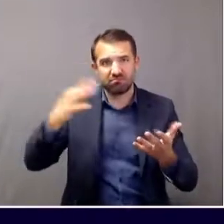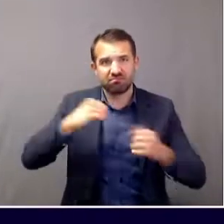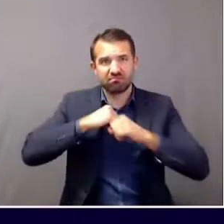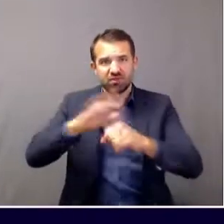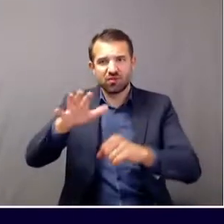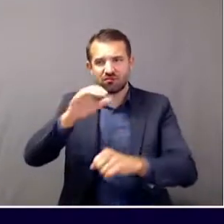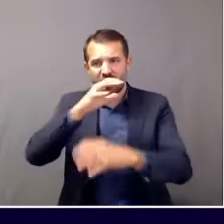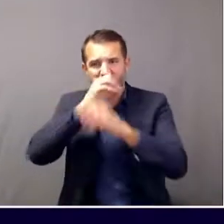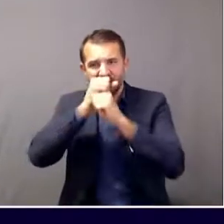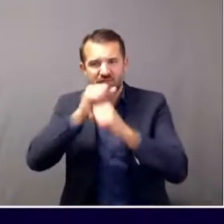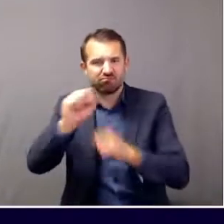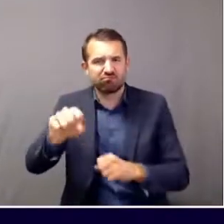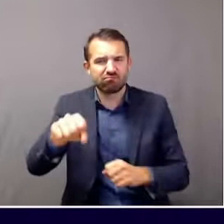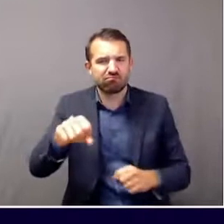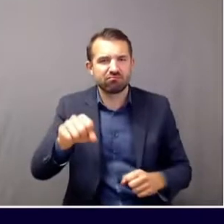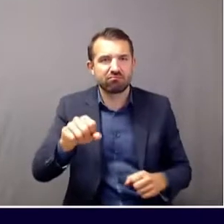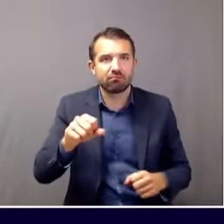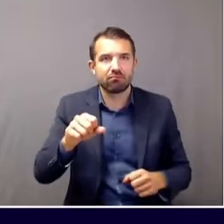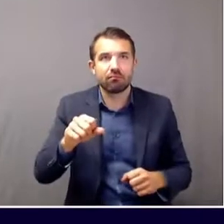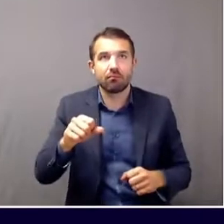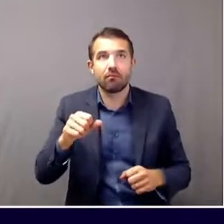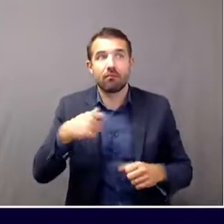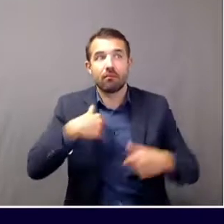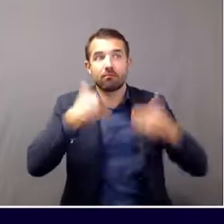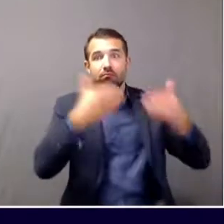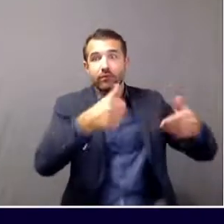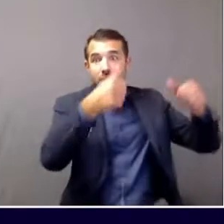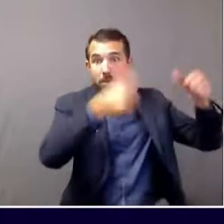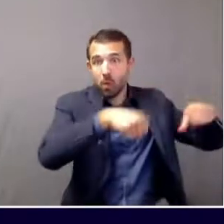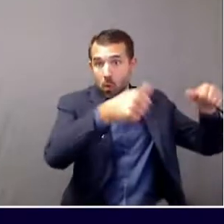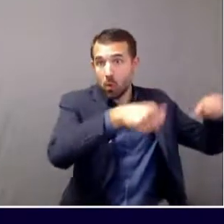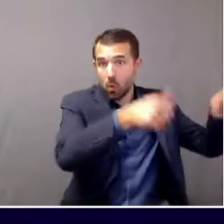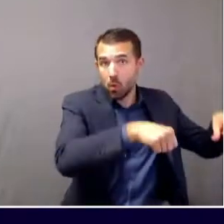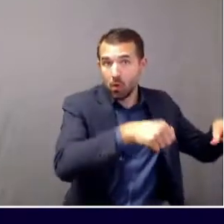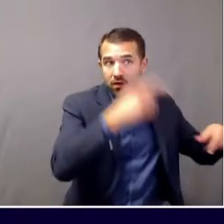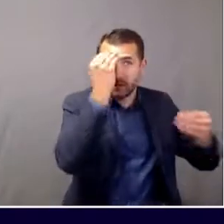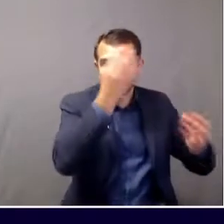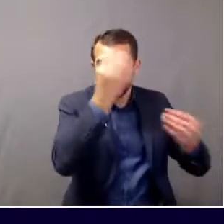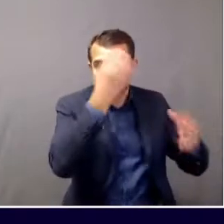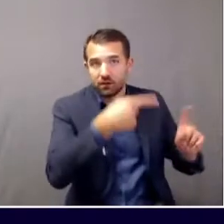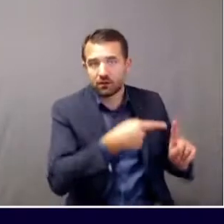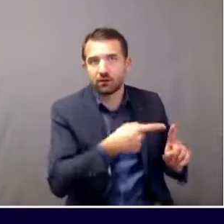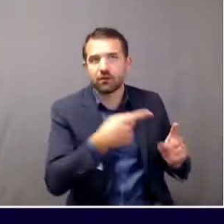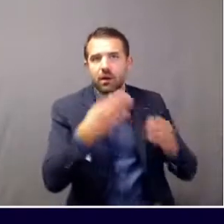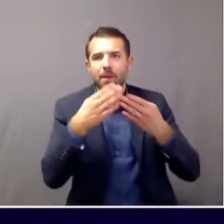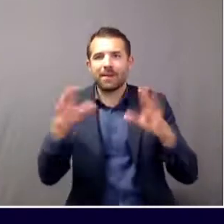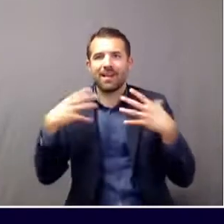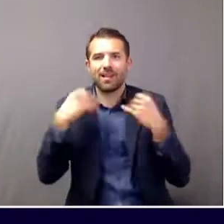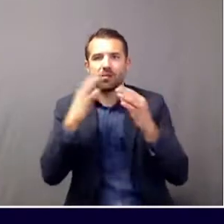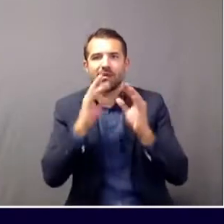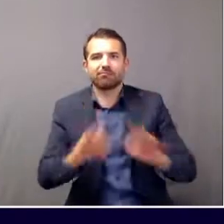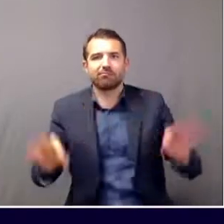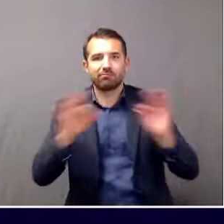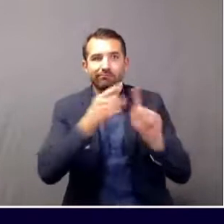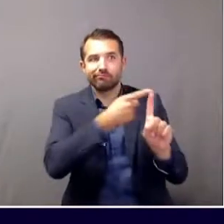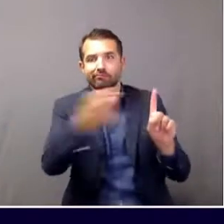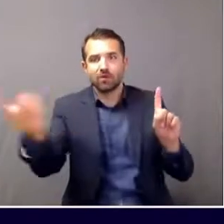host that especially when it has some sort of value to our public